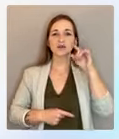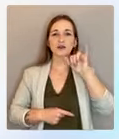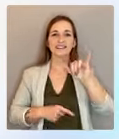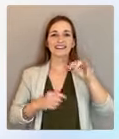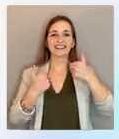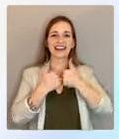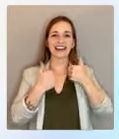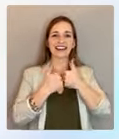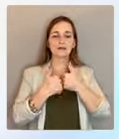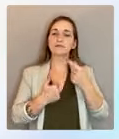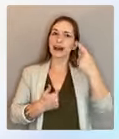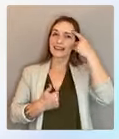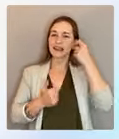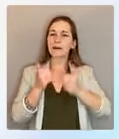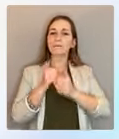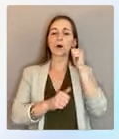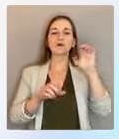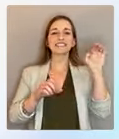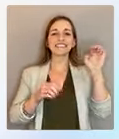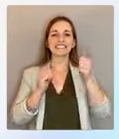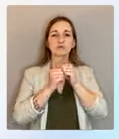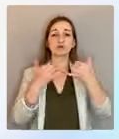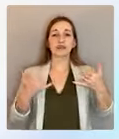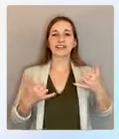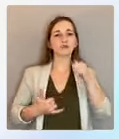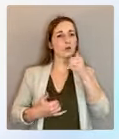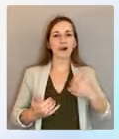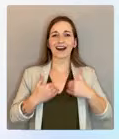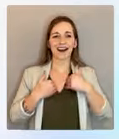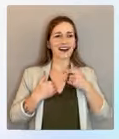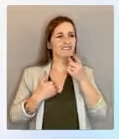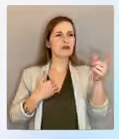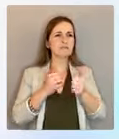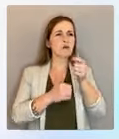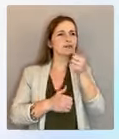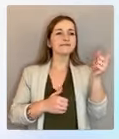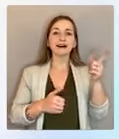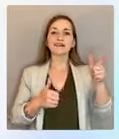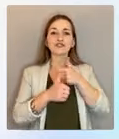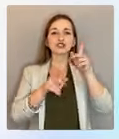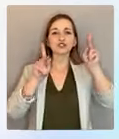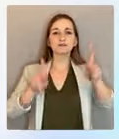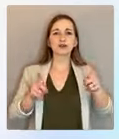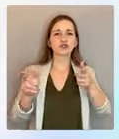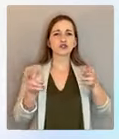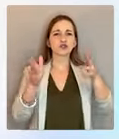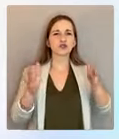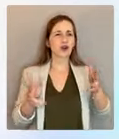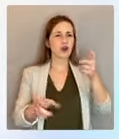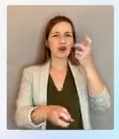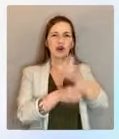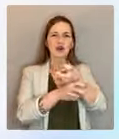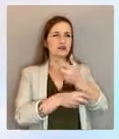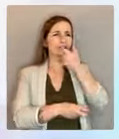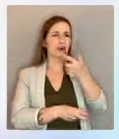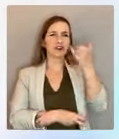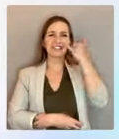that is missing from a lot of eSports. I think the majority of eSports out there are first person shooters. They're things that are really hard to spectate